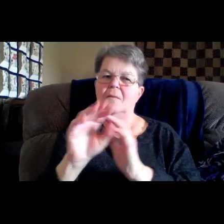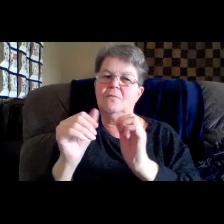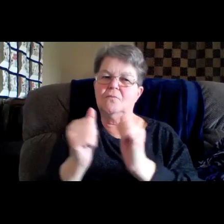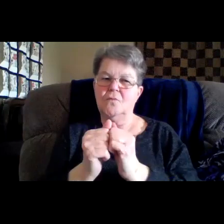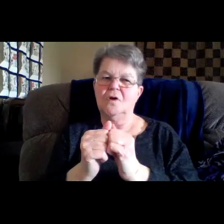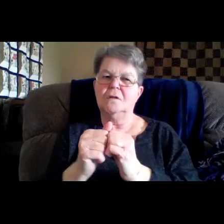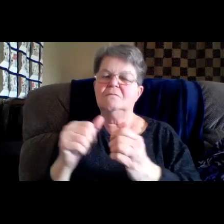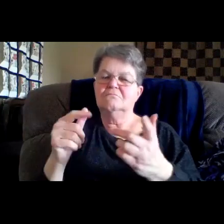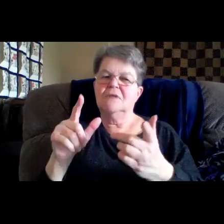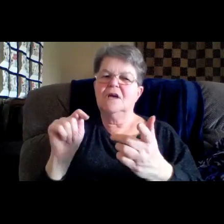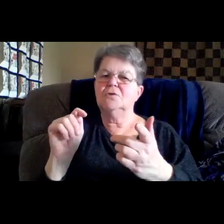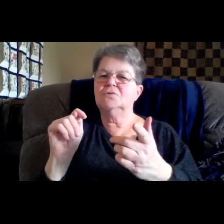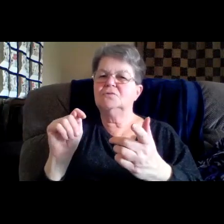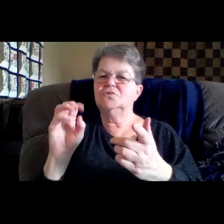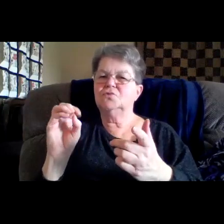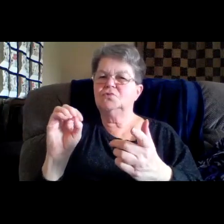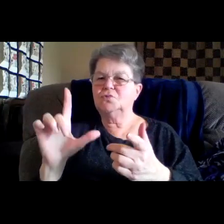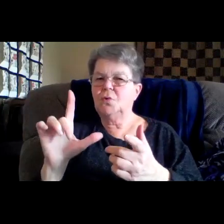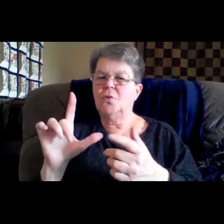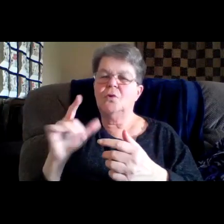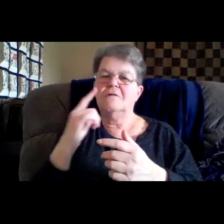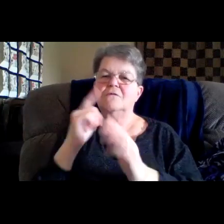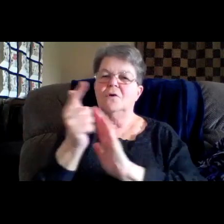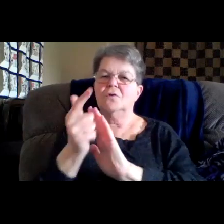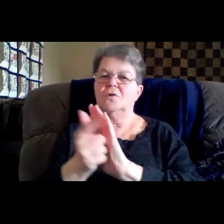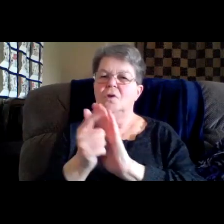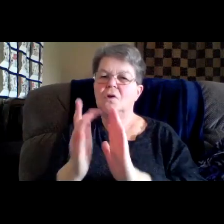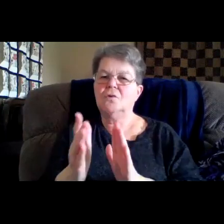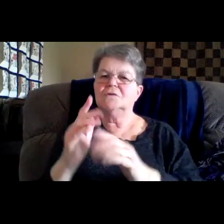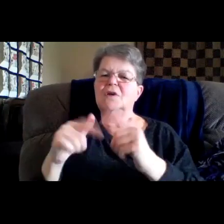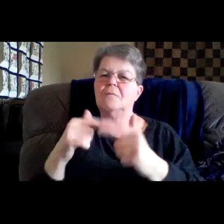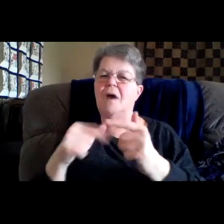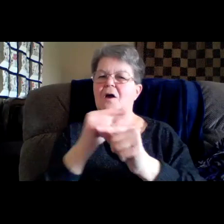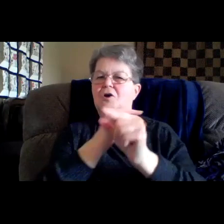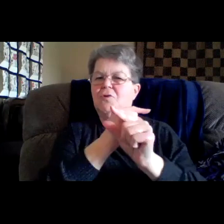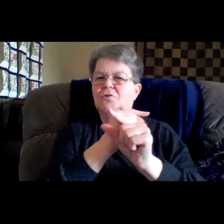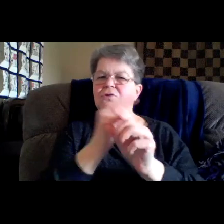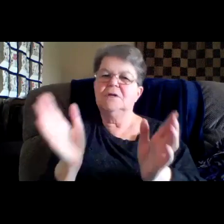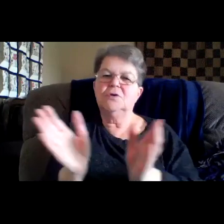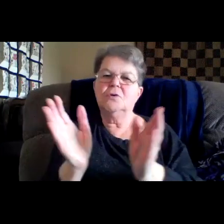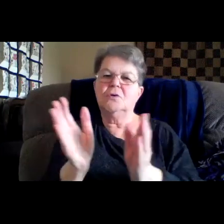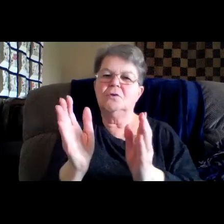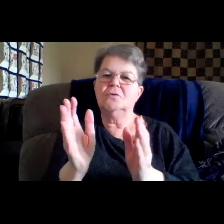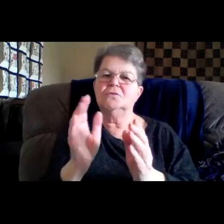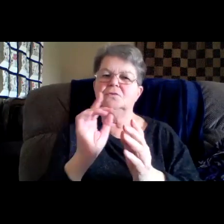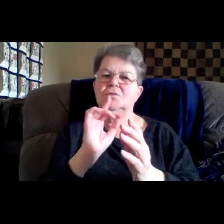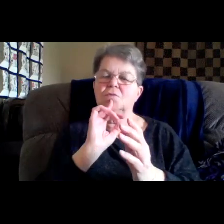for lawyers to fully explore alternatives to guardianship. And it encourages a real close examination